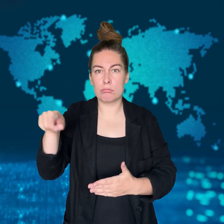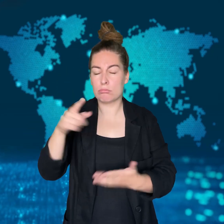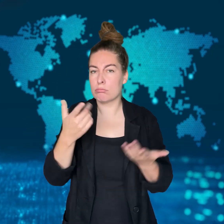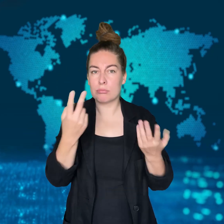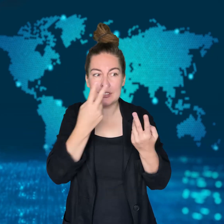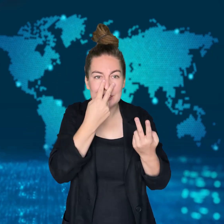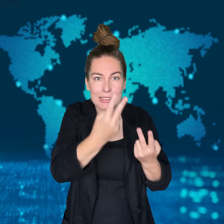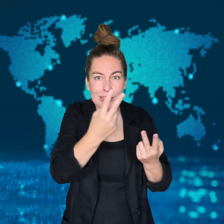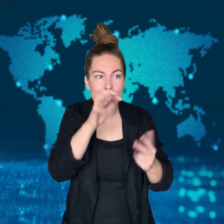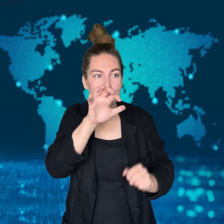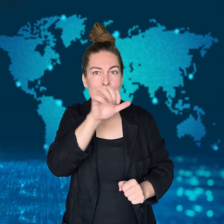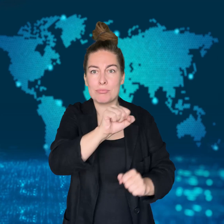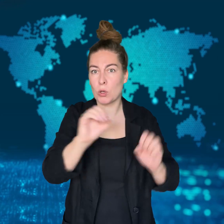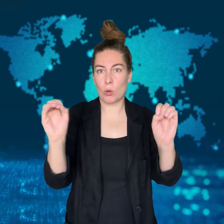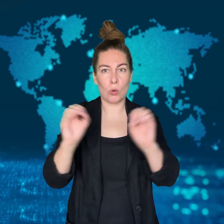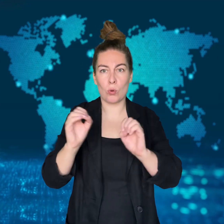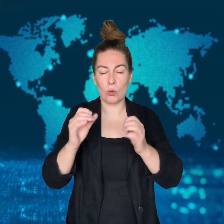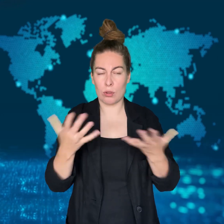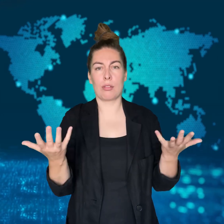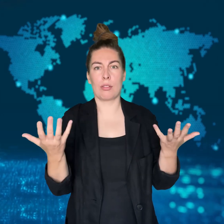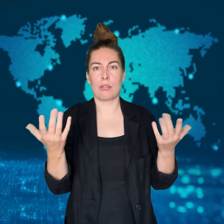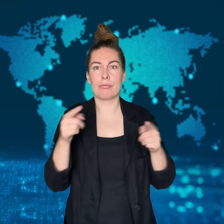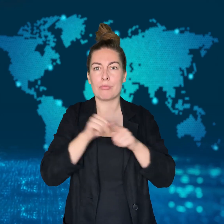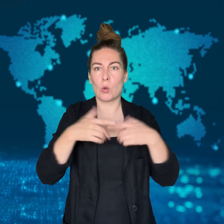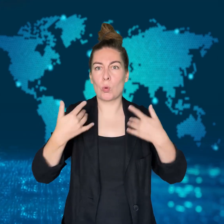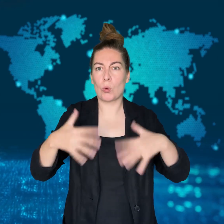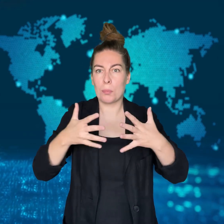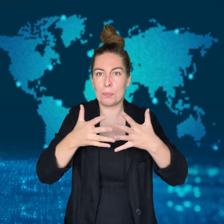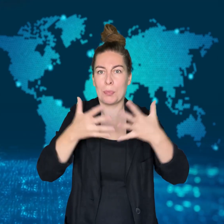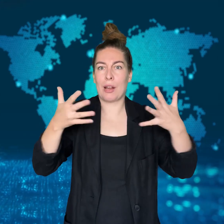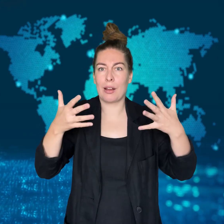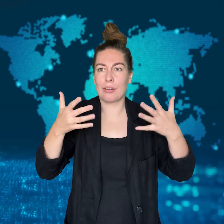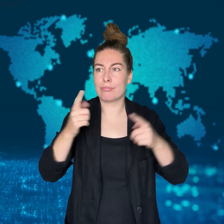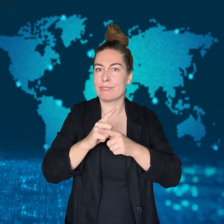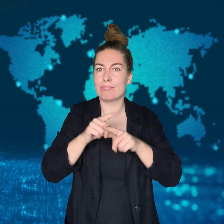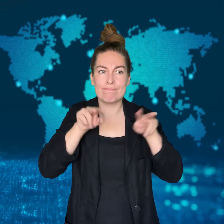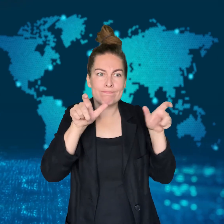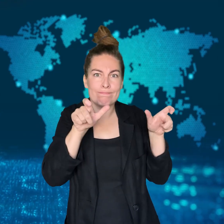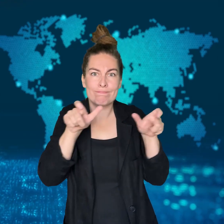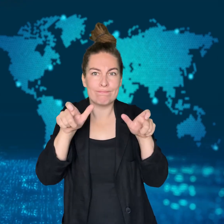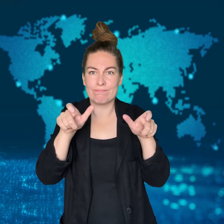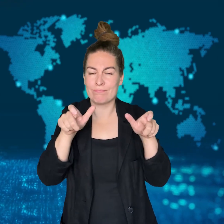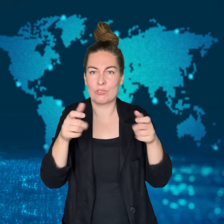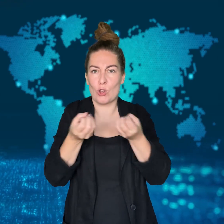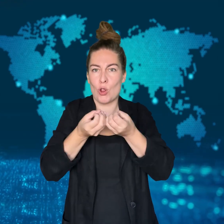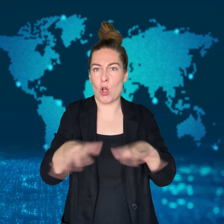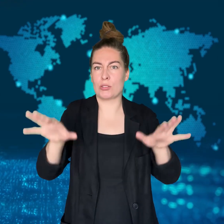and other key countries knowing about their plans.